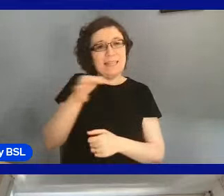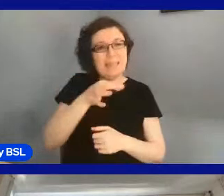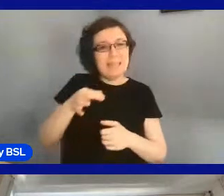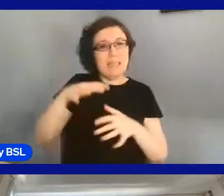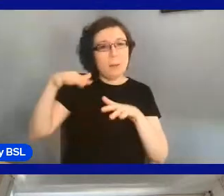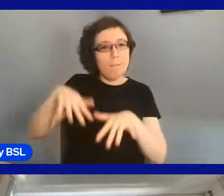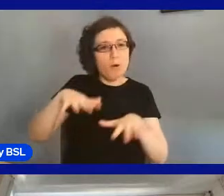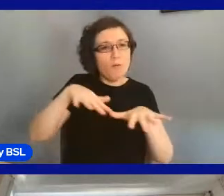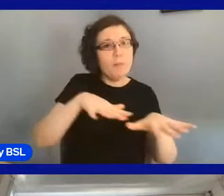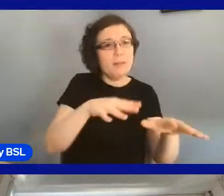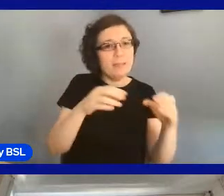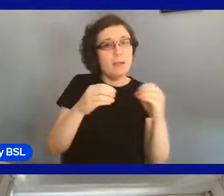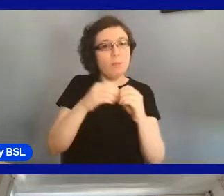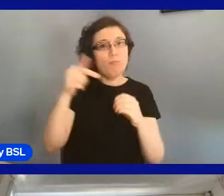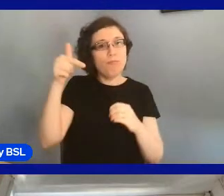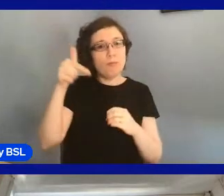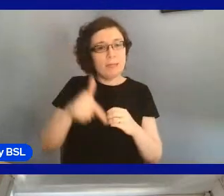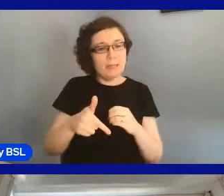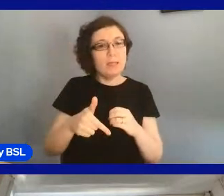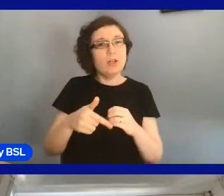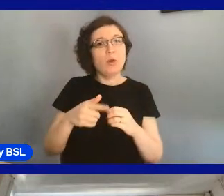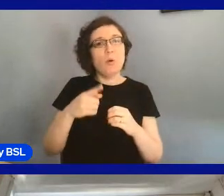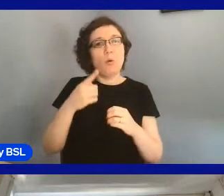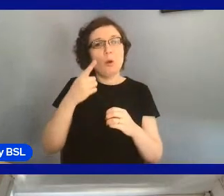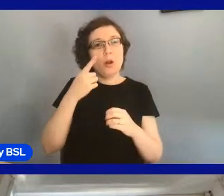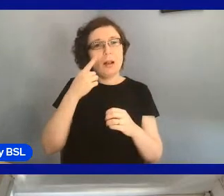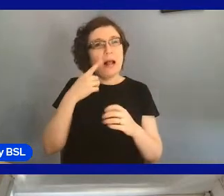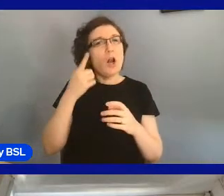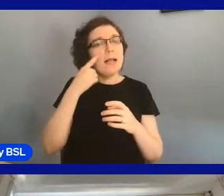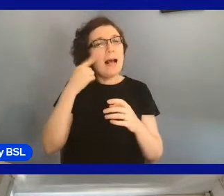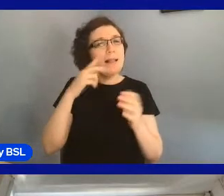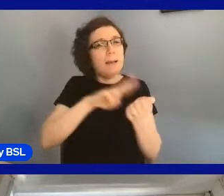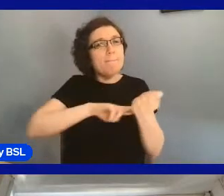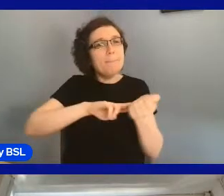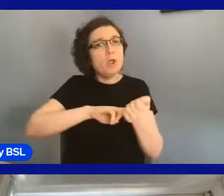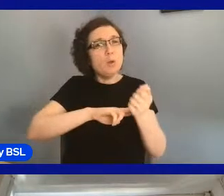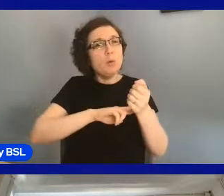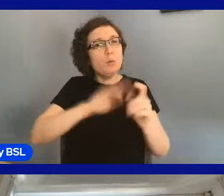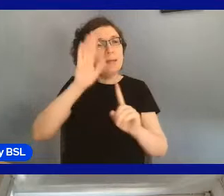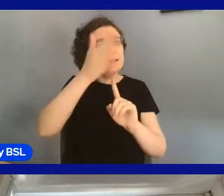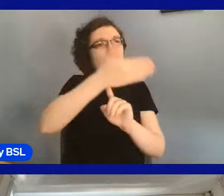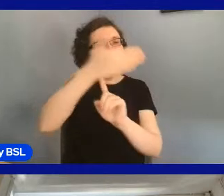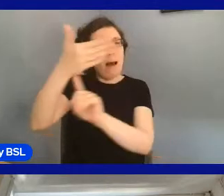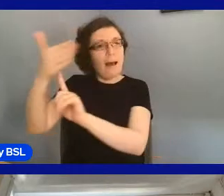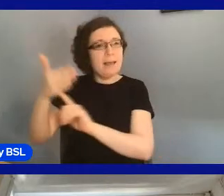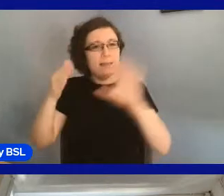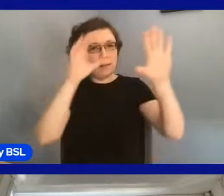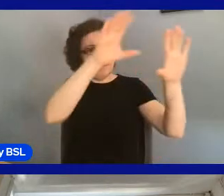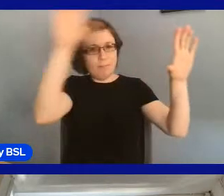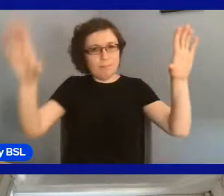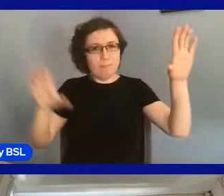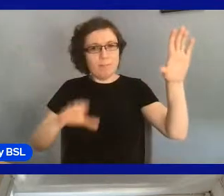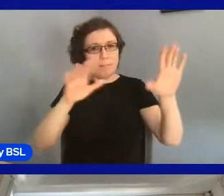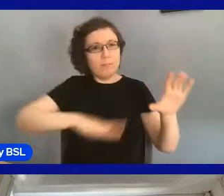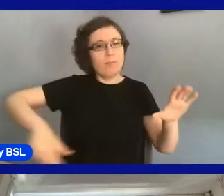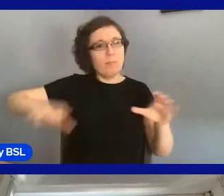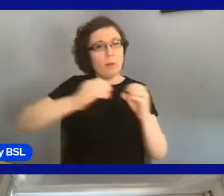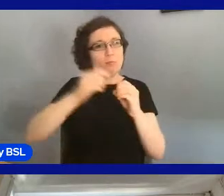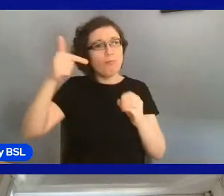City ID is probably most well known for pioneering the legible city movement in Bristol, so the blue signs that you will see